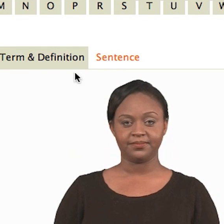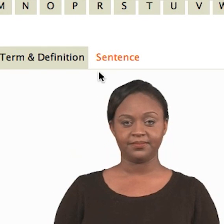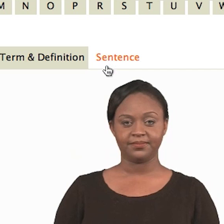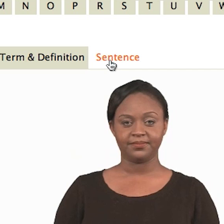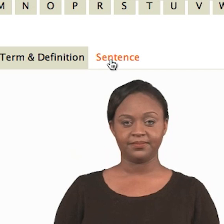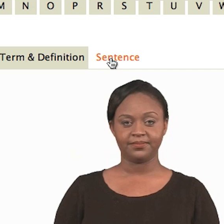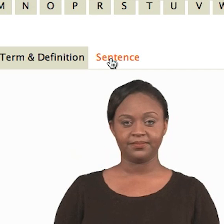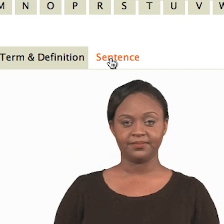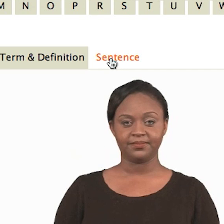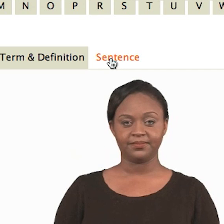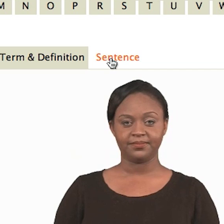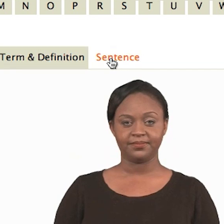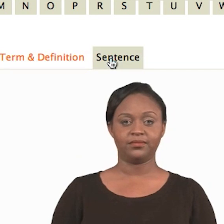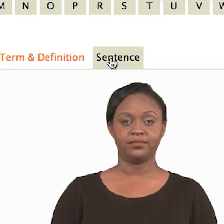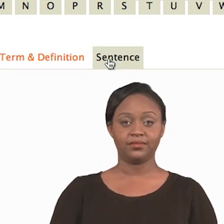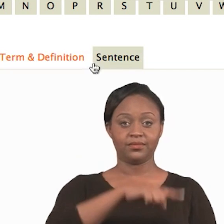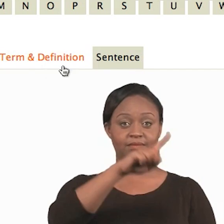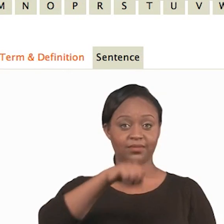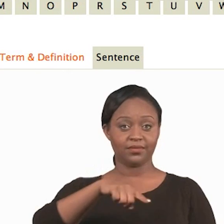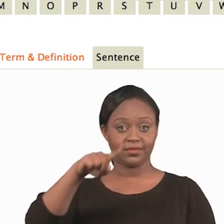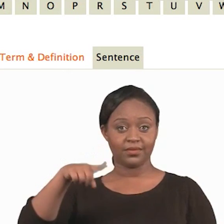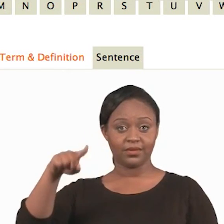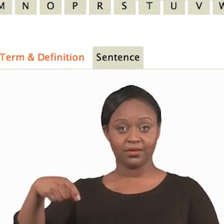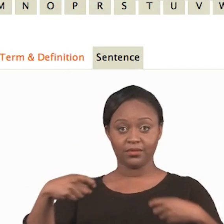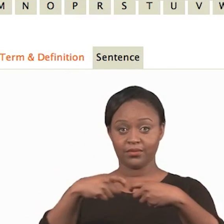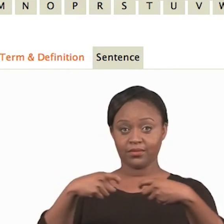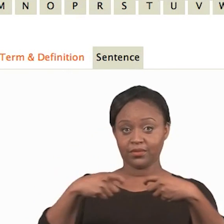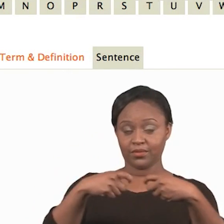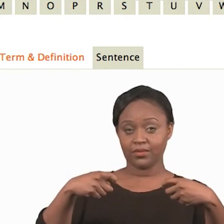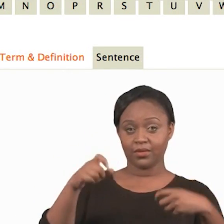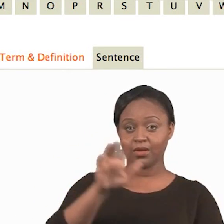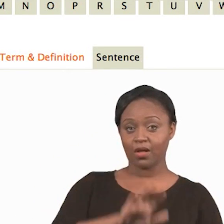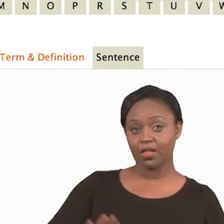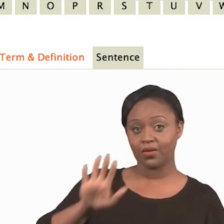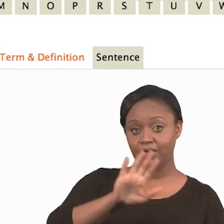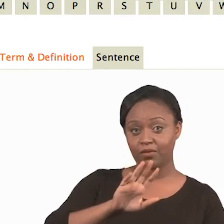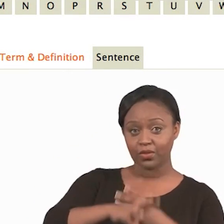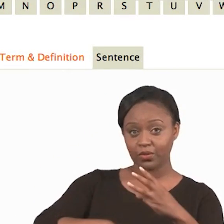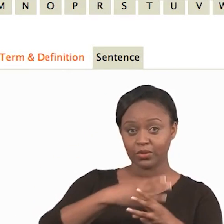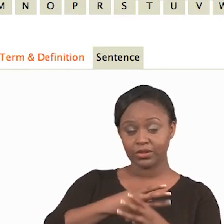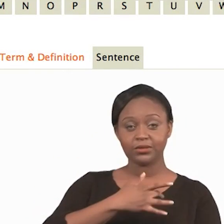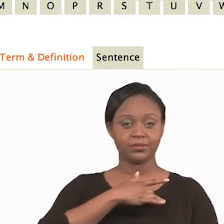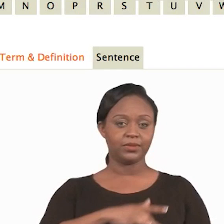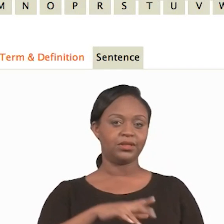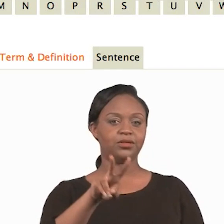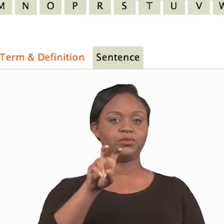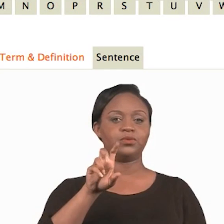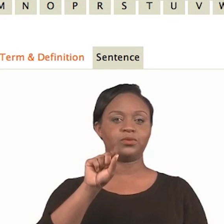And then, if you choose, you click on another button, and then a sentence will appear there and it will provide